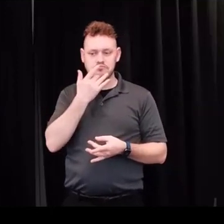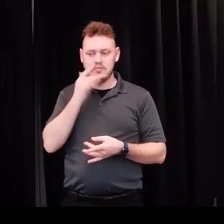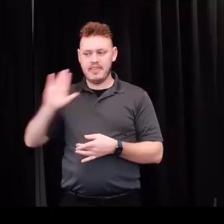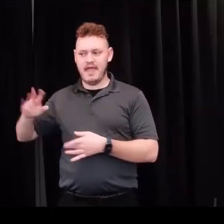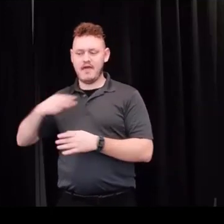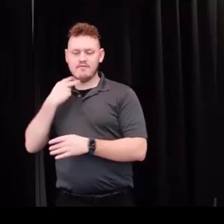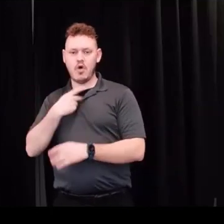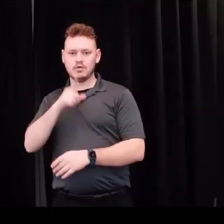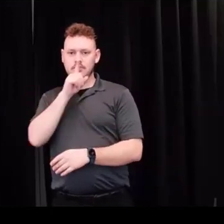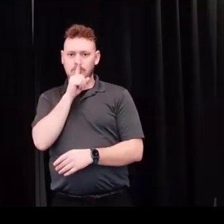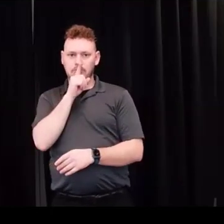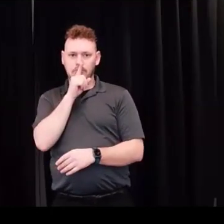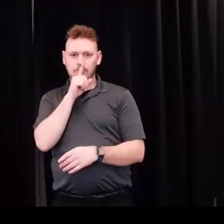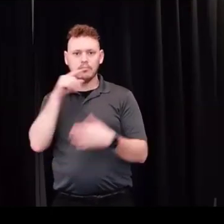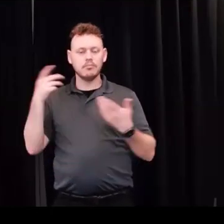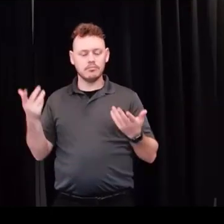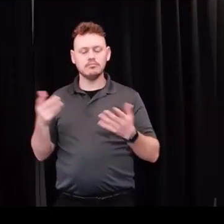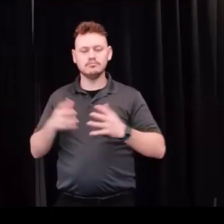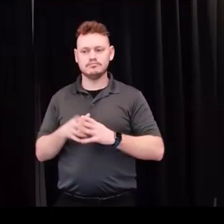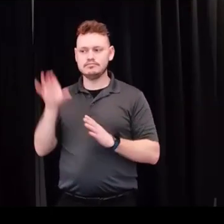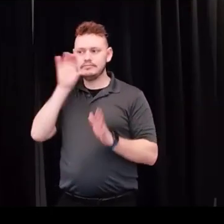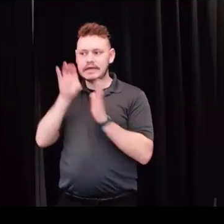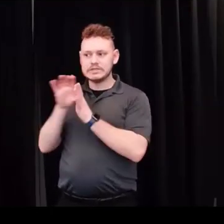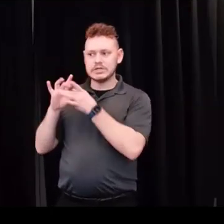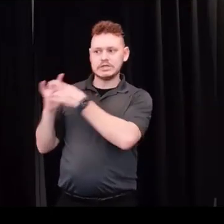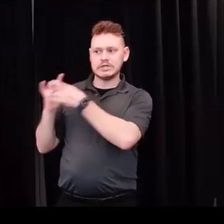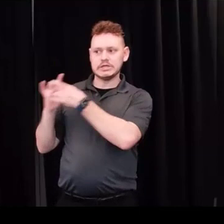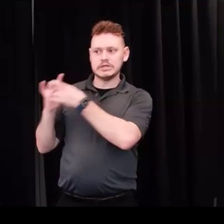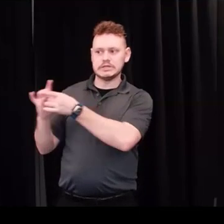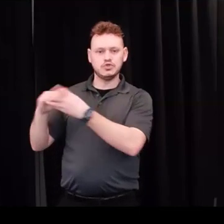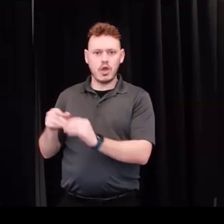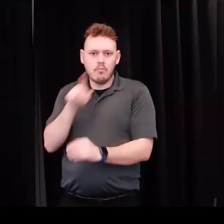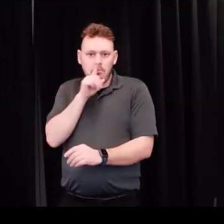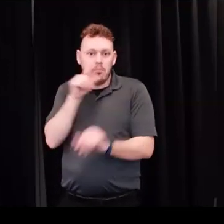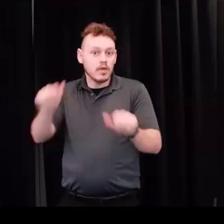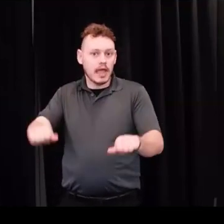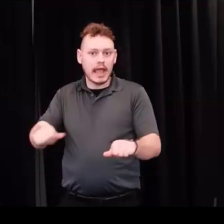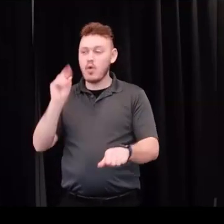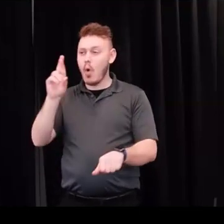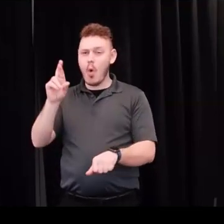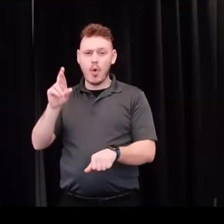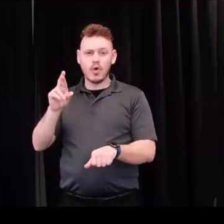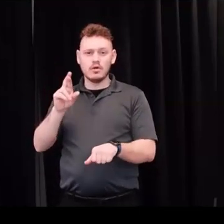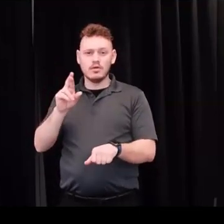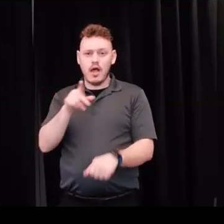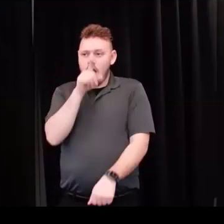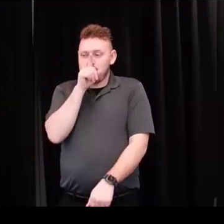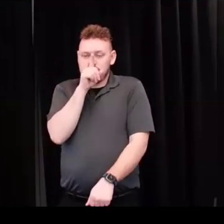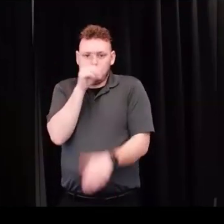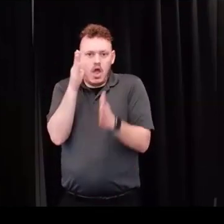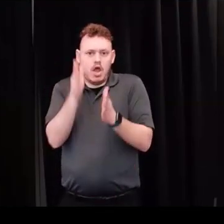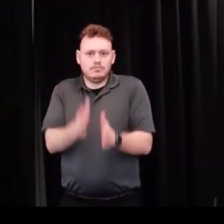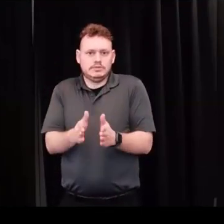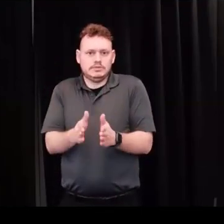voice and picture associated with their story. Or they can just submit their story anonymously. We